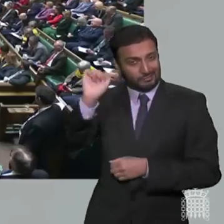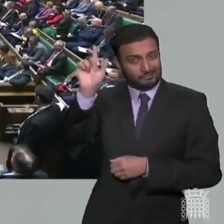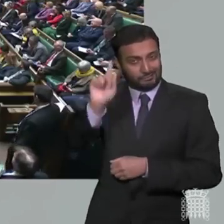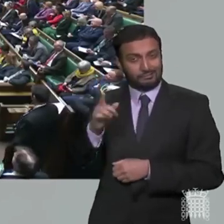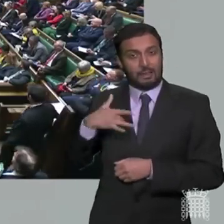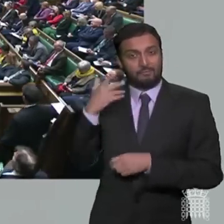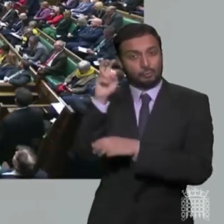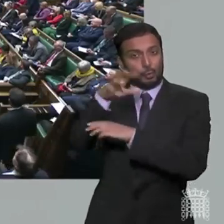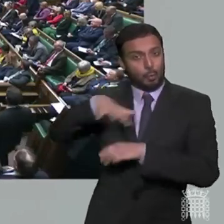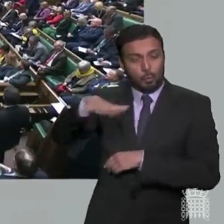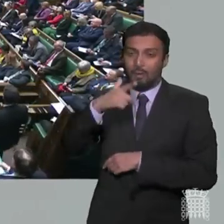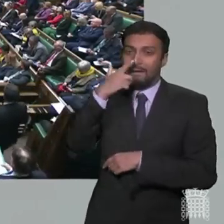Mr Speaker We come to the Leader of the Opposition.